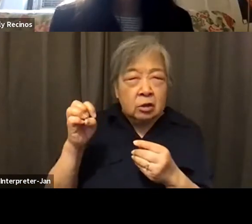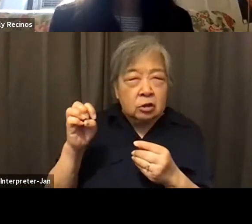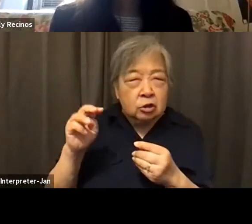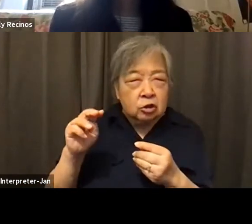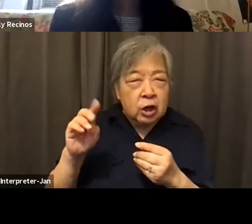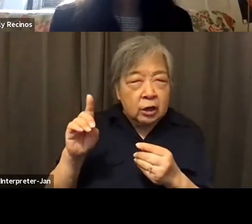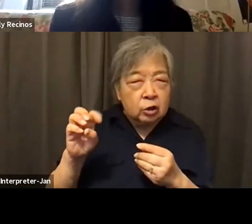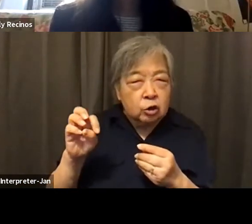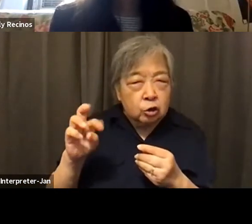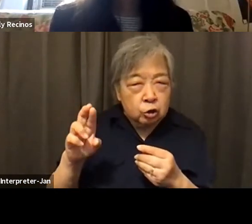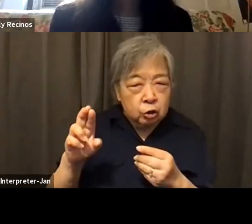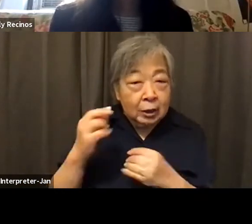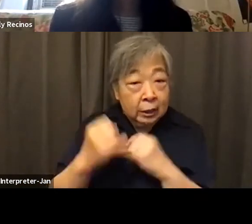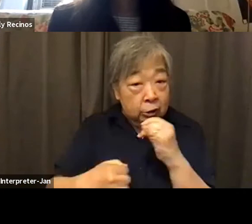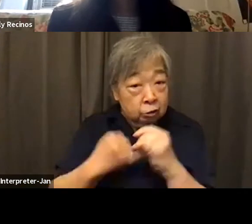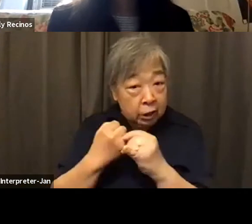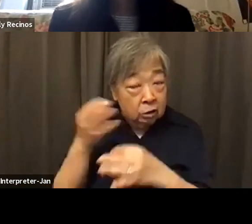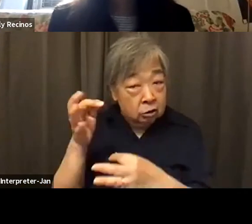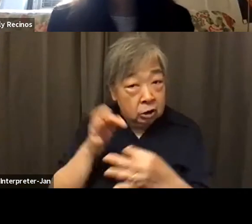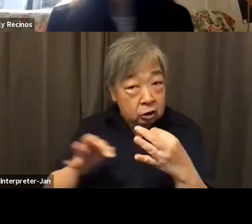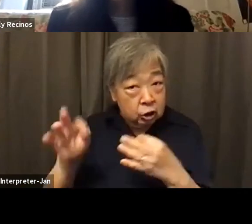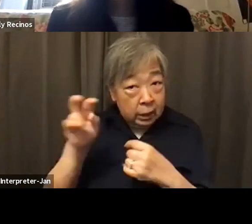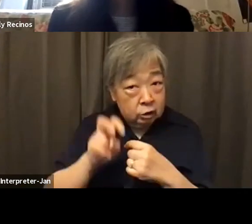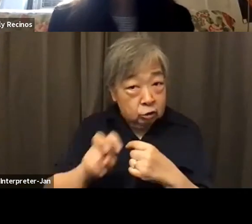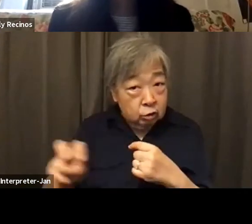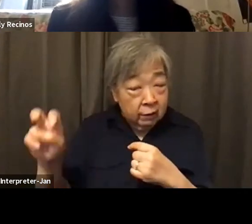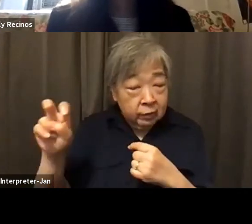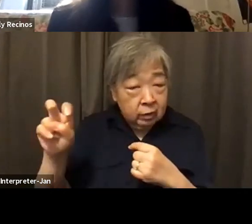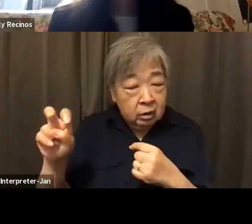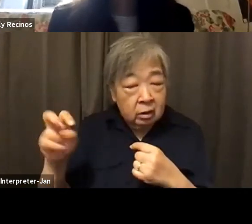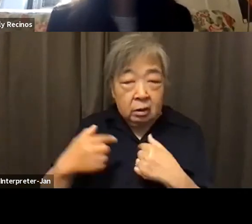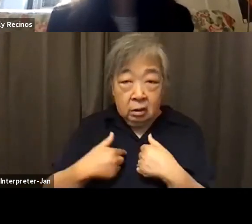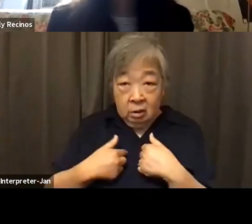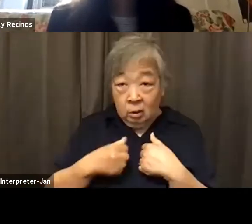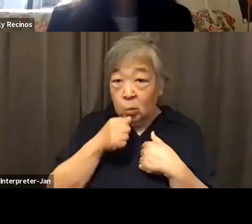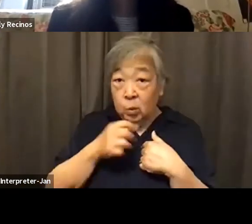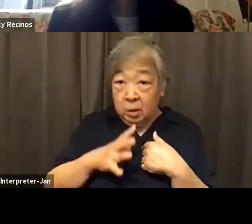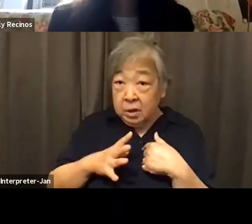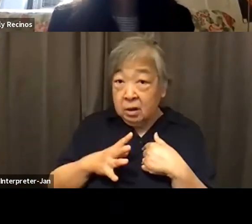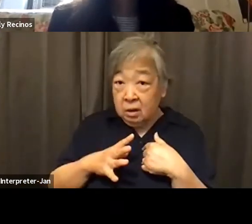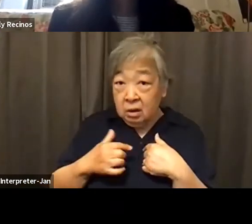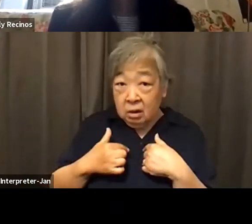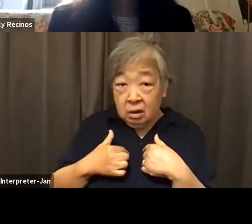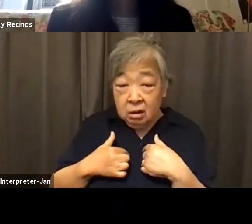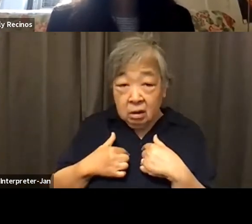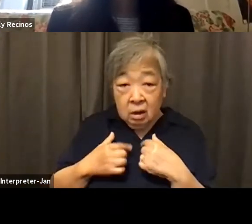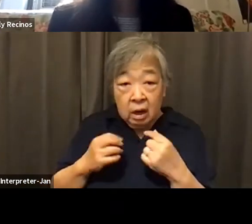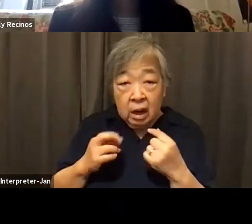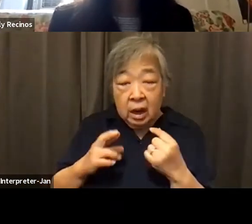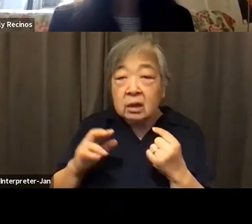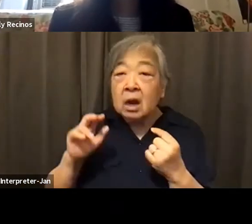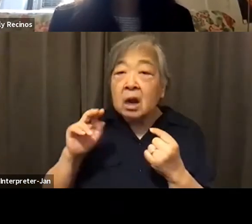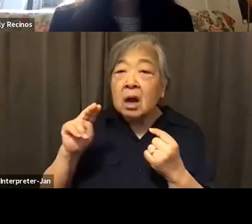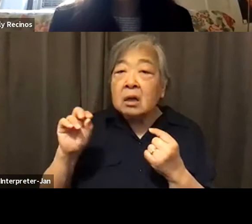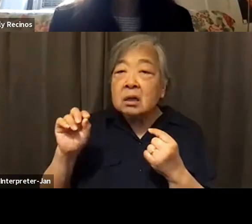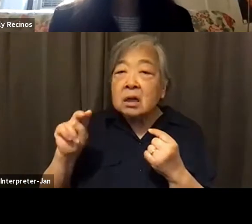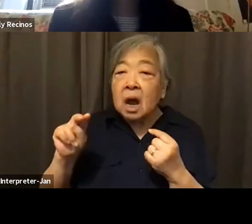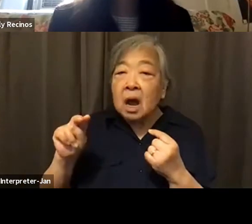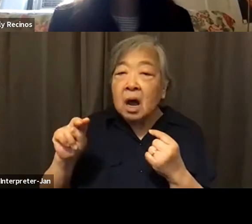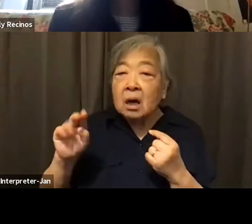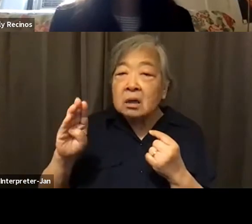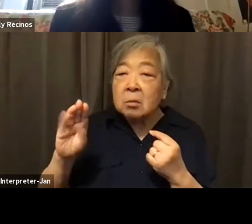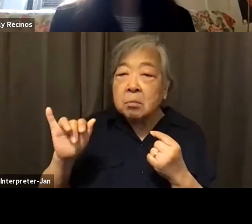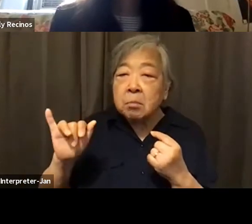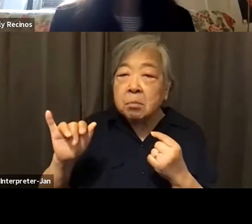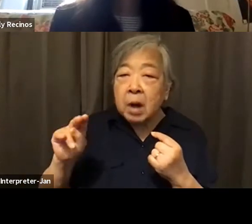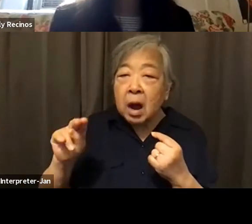international exchange travel and as women, and also non binary people and men, are they